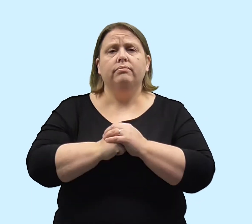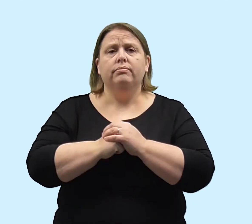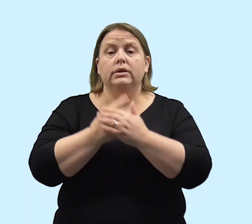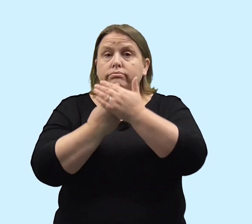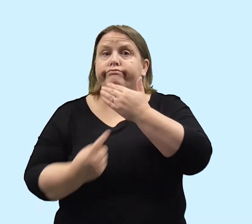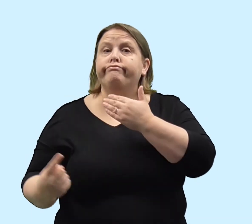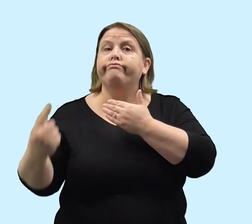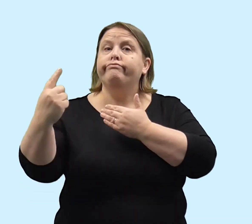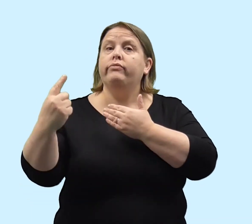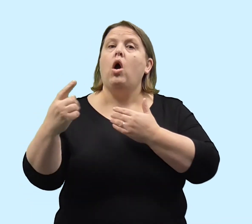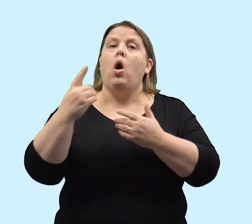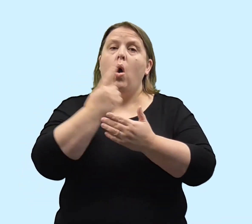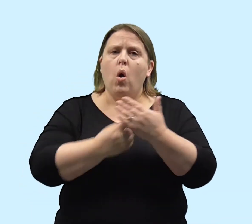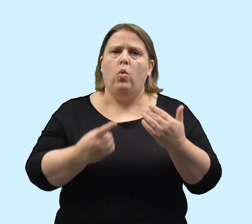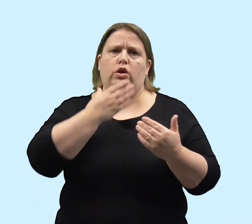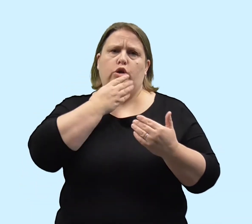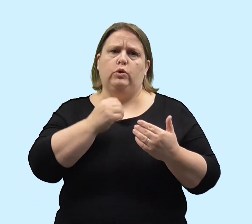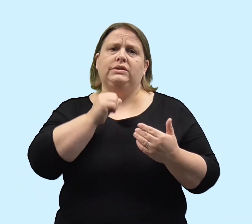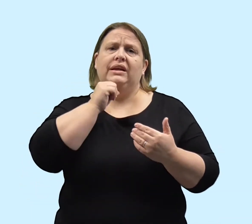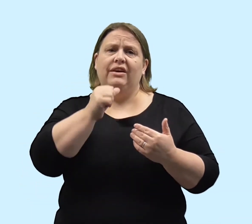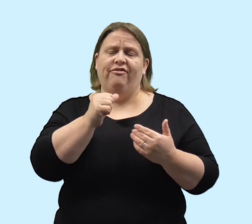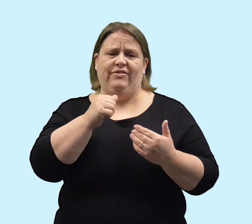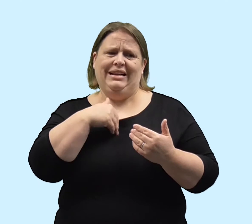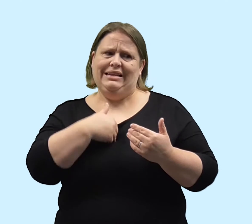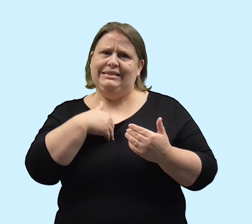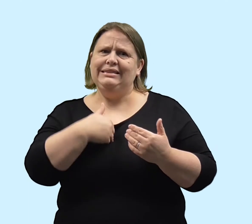Seclusion can only be used, where necessary,